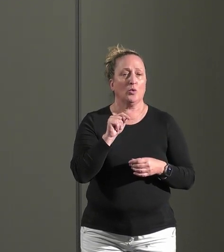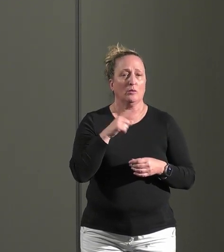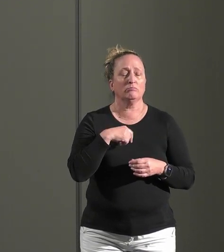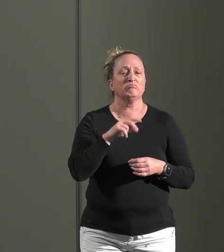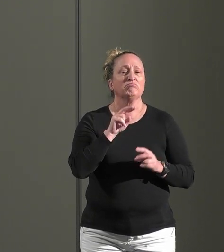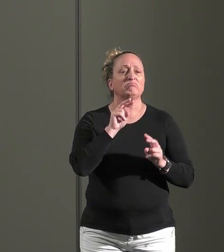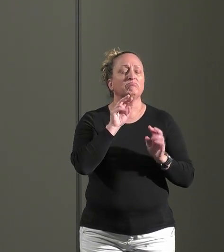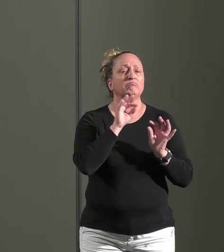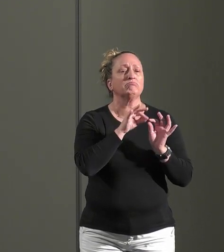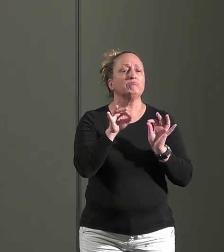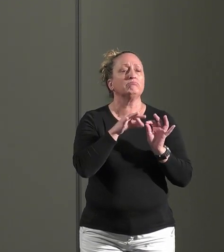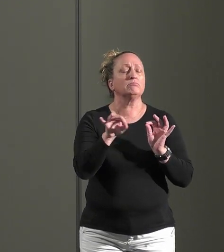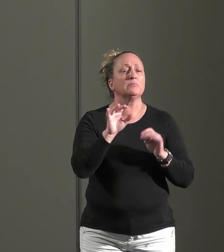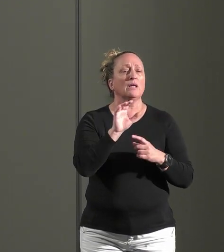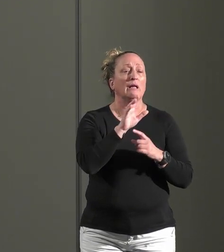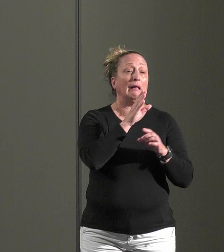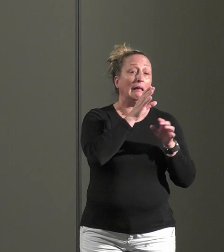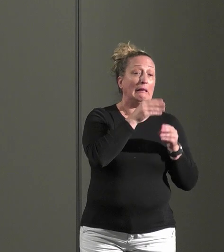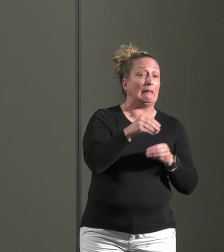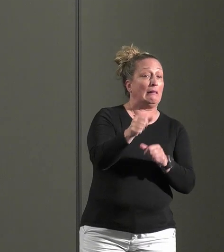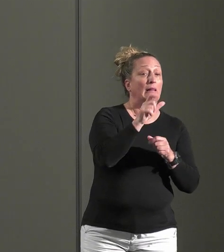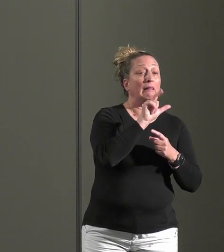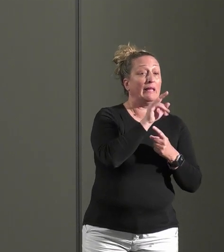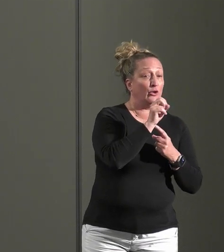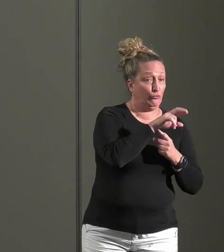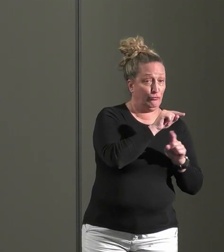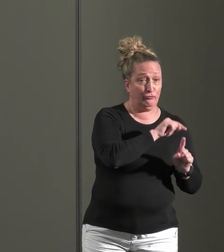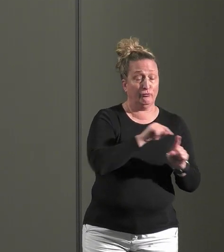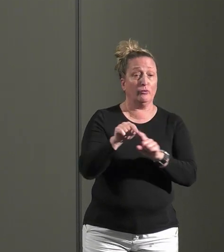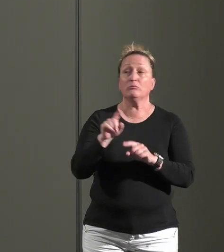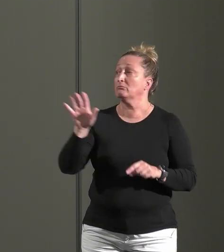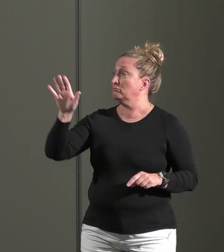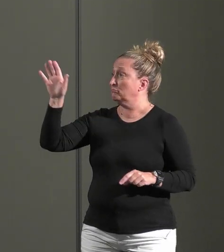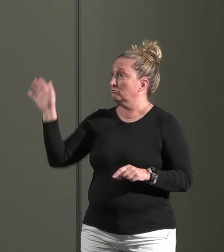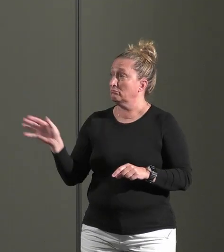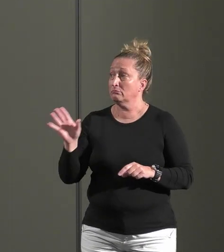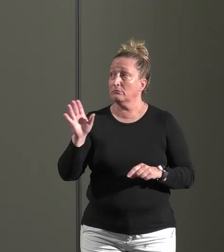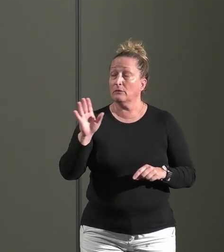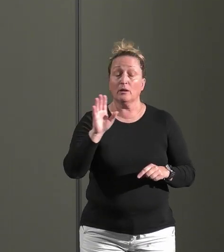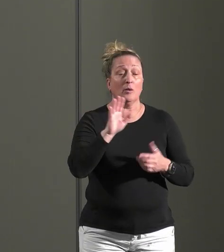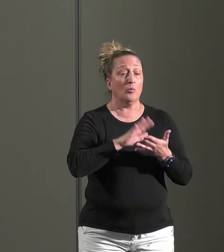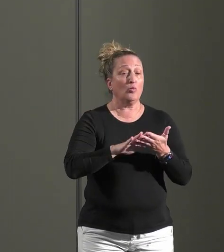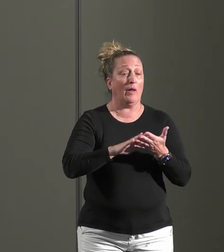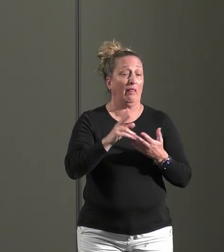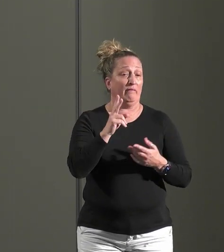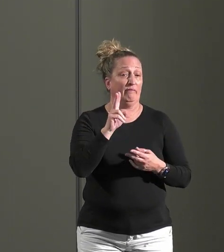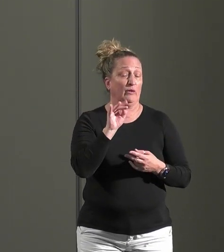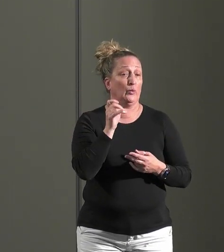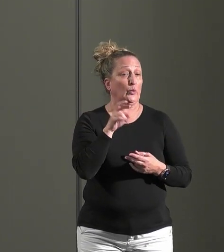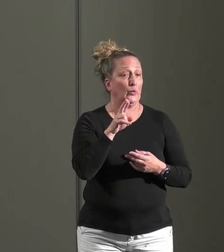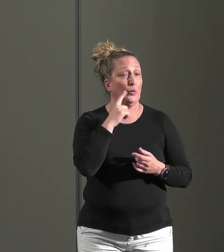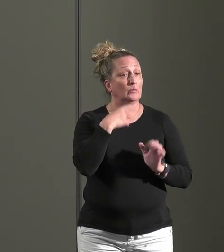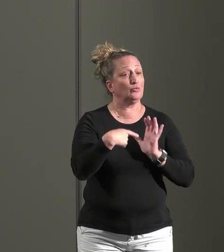that is -- this is the Braille viewer and it shows what is presented on the